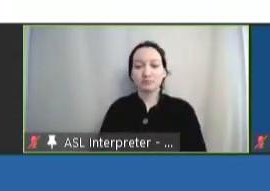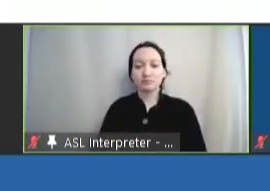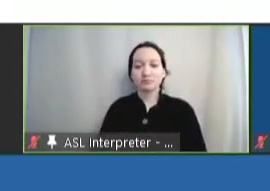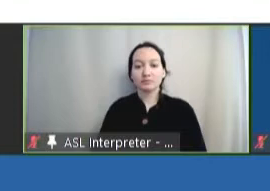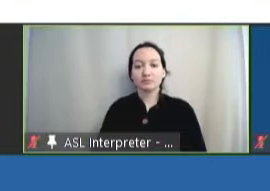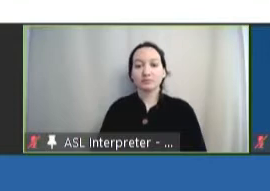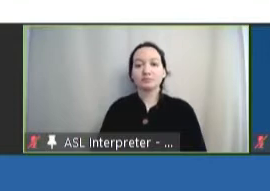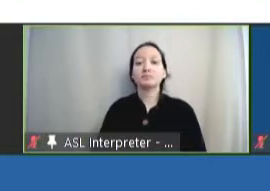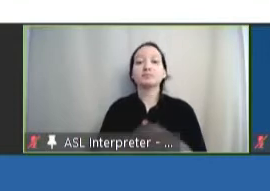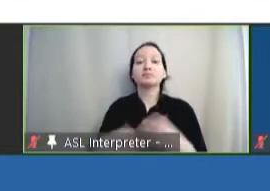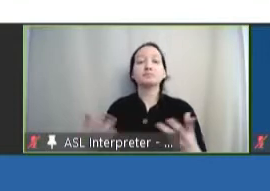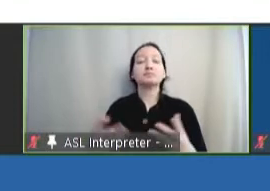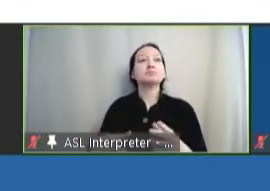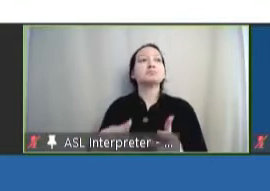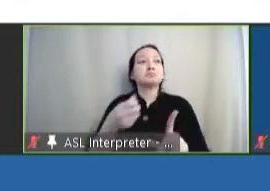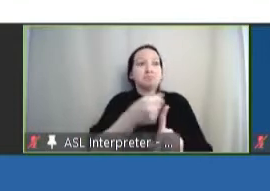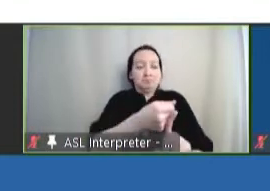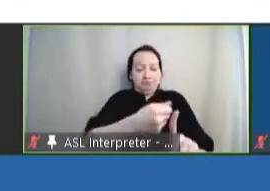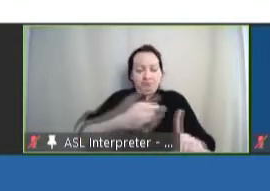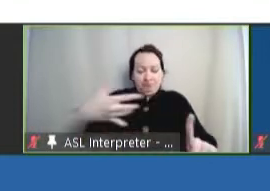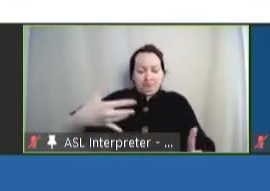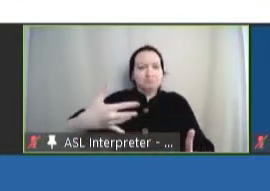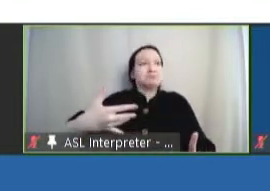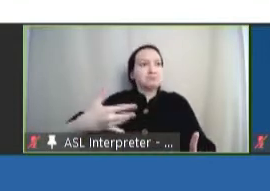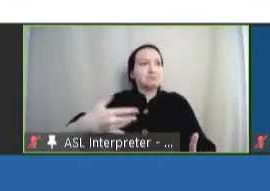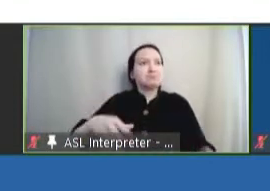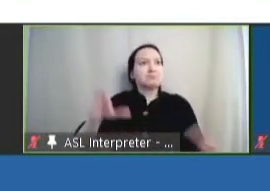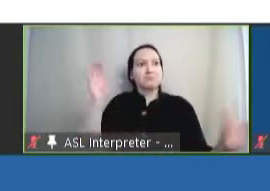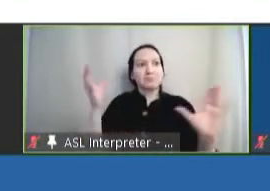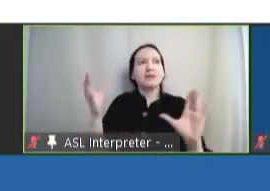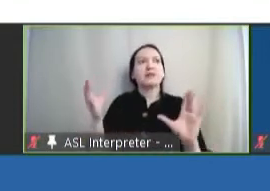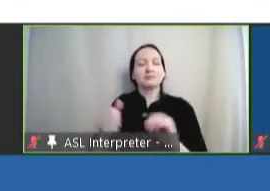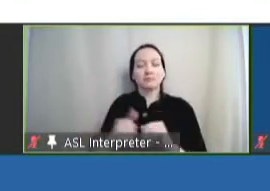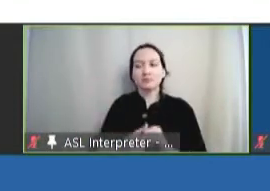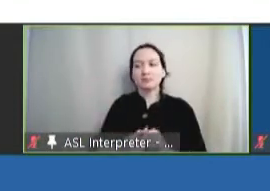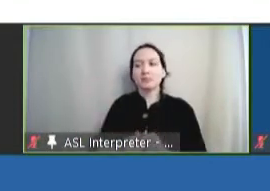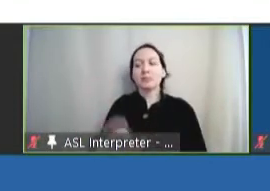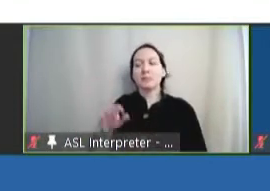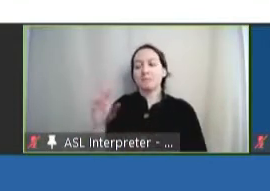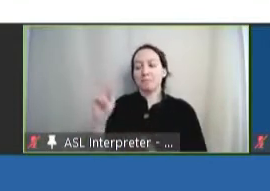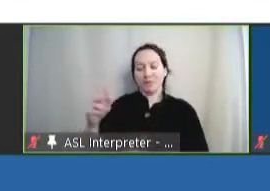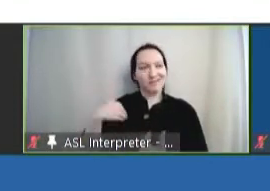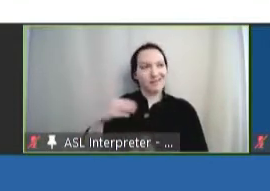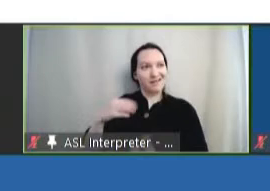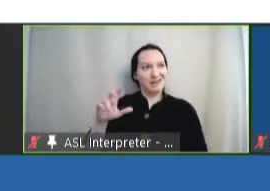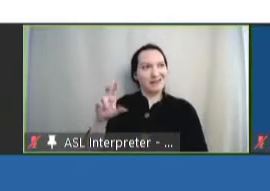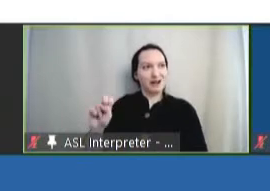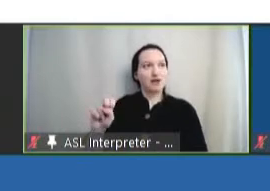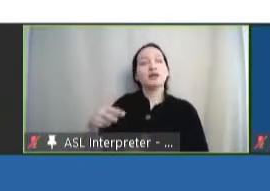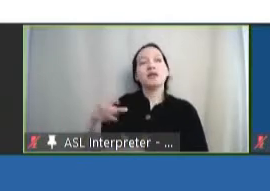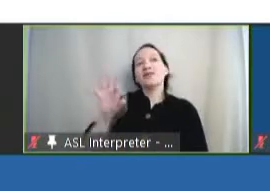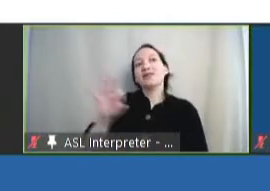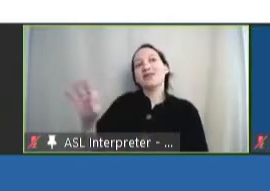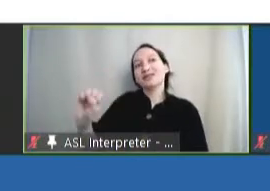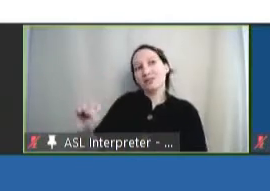So, we extrapolated the estimates of the Medicare Fee for Service study cohort to the